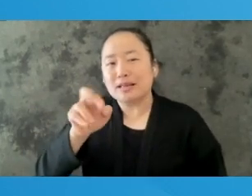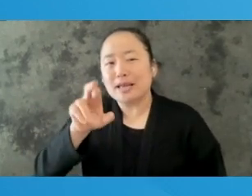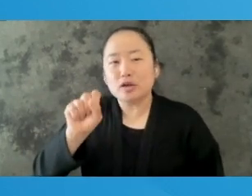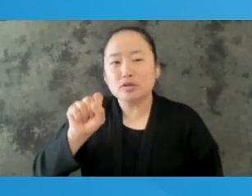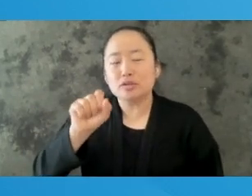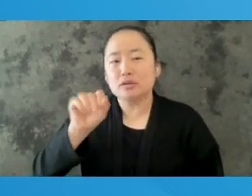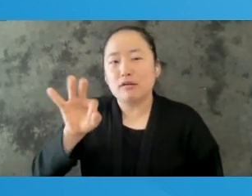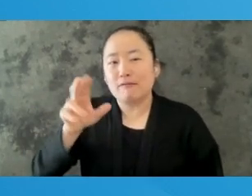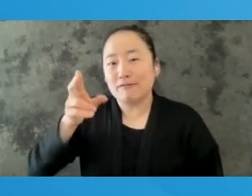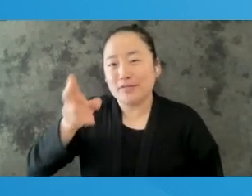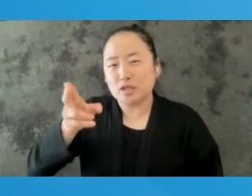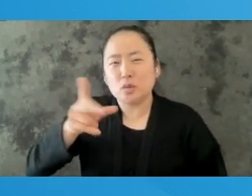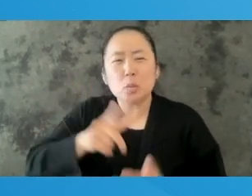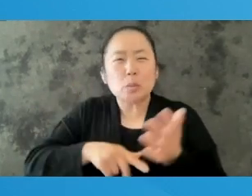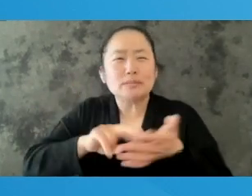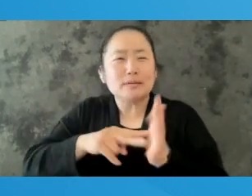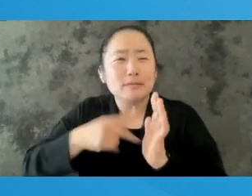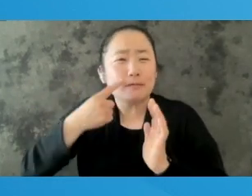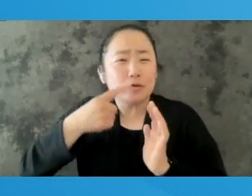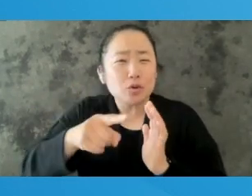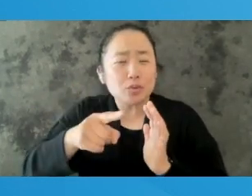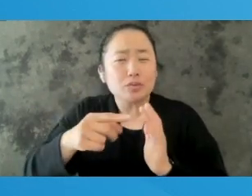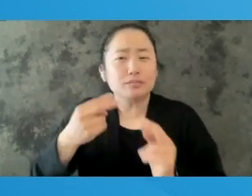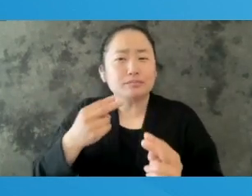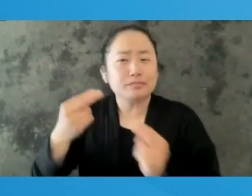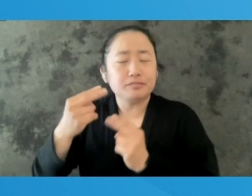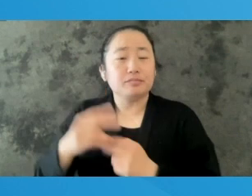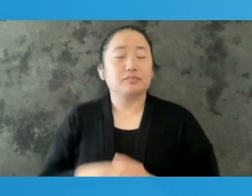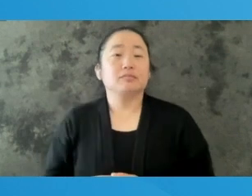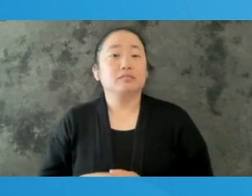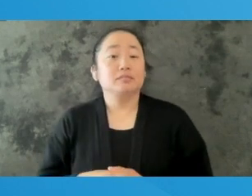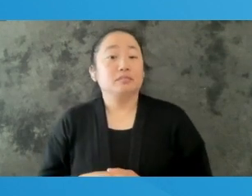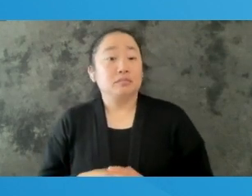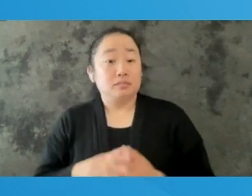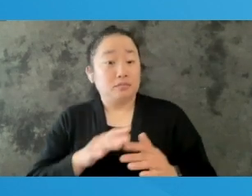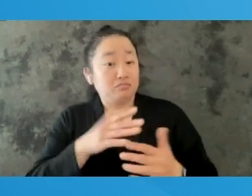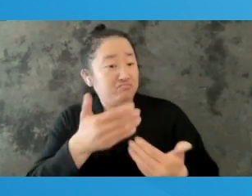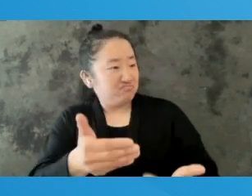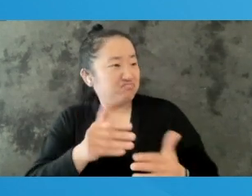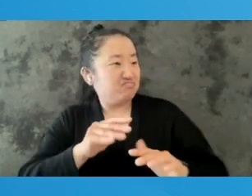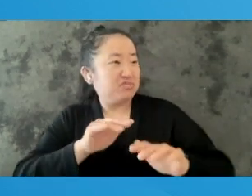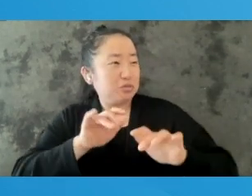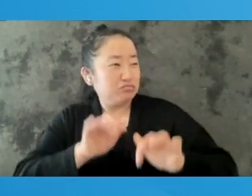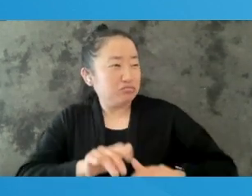And as we do, Tiffany, do you have any thoughts on layers of history?